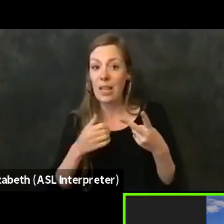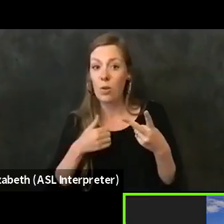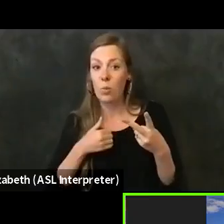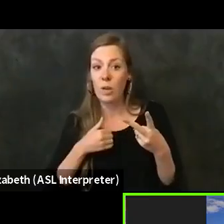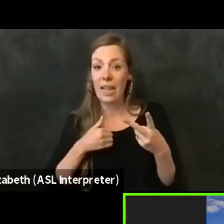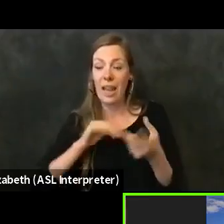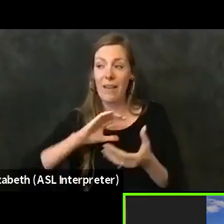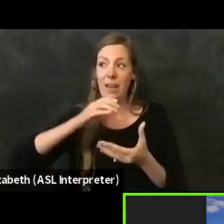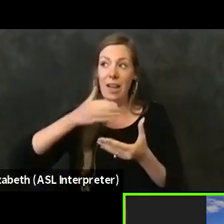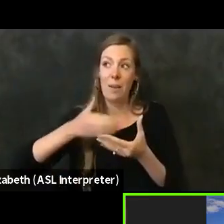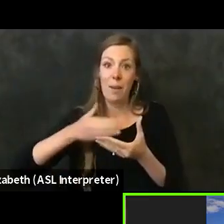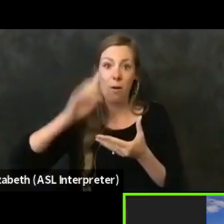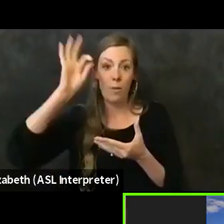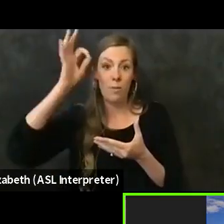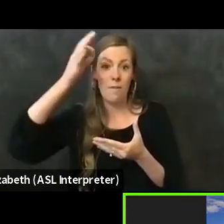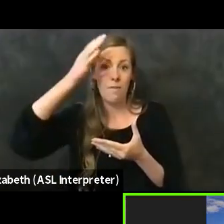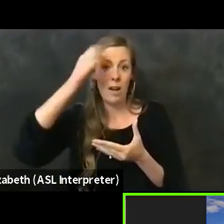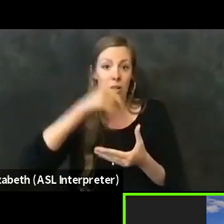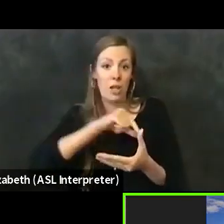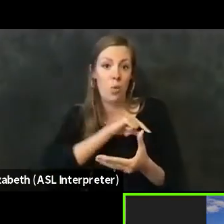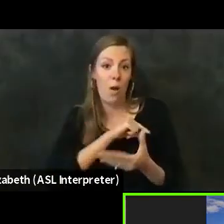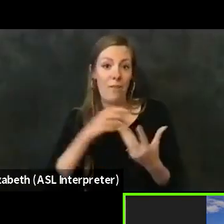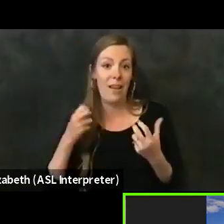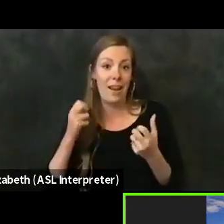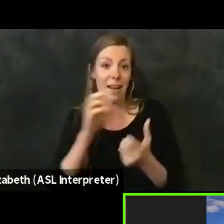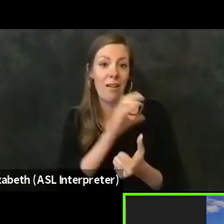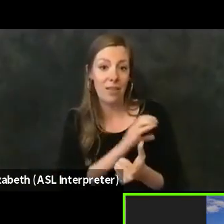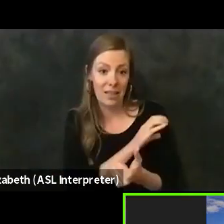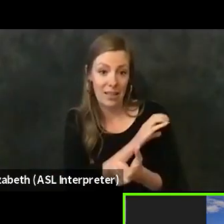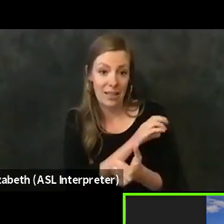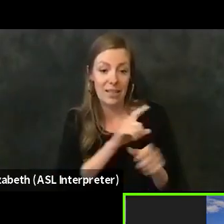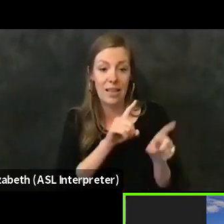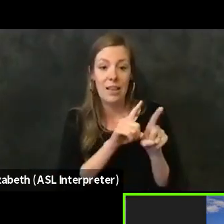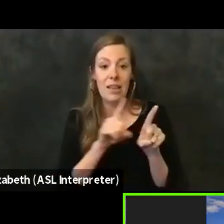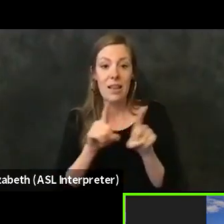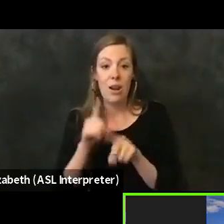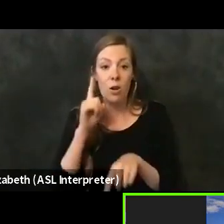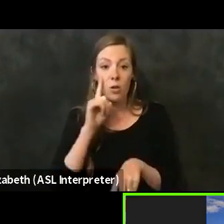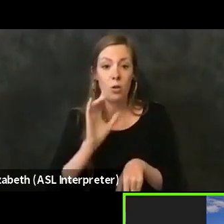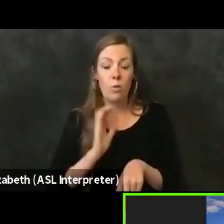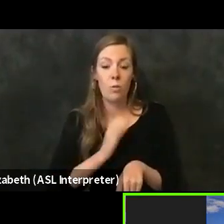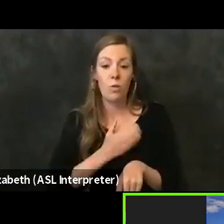federally qualified health clinics and and also for our vital vaccinations through